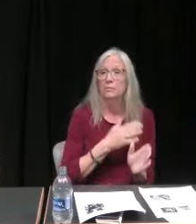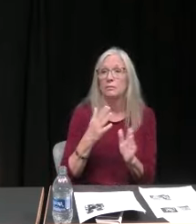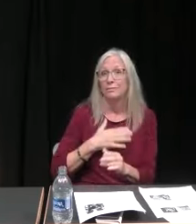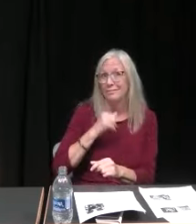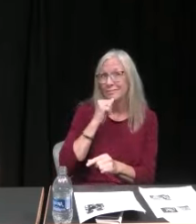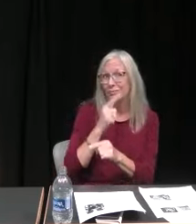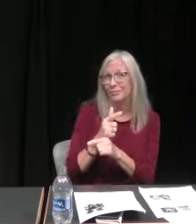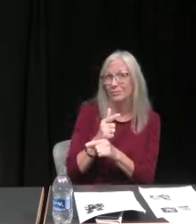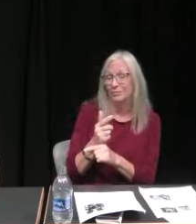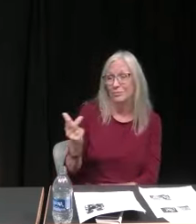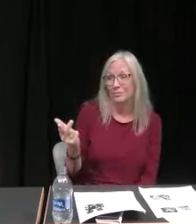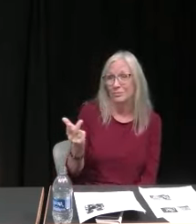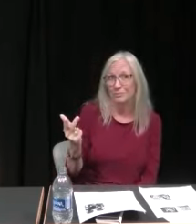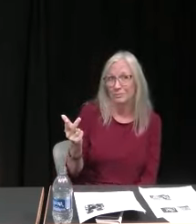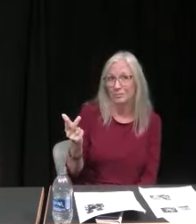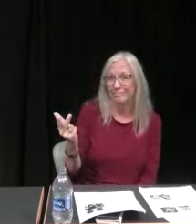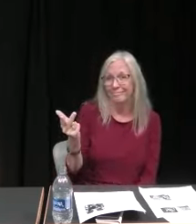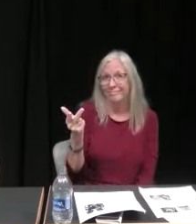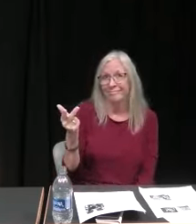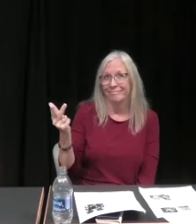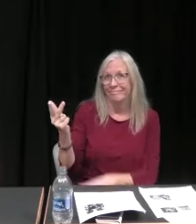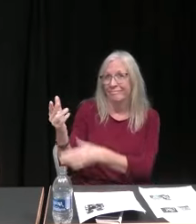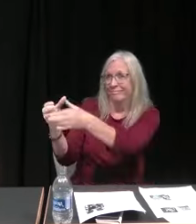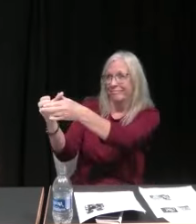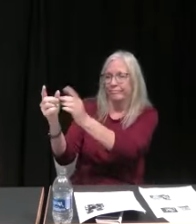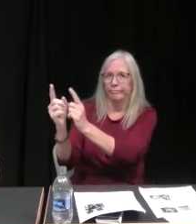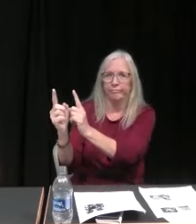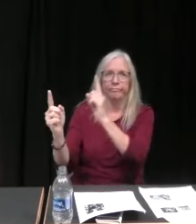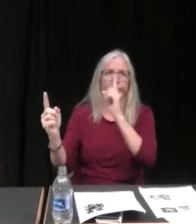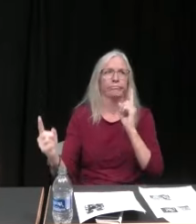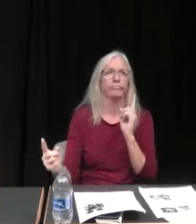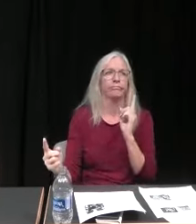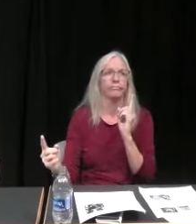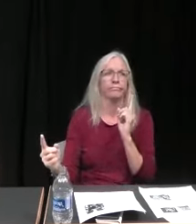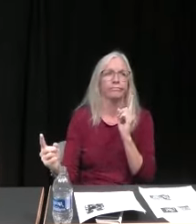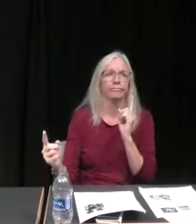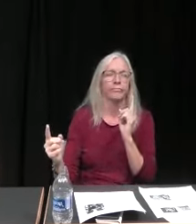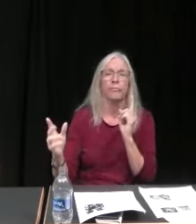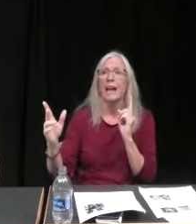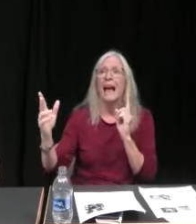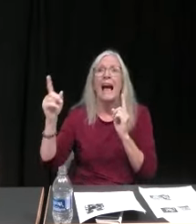sister isn't going to talk to me and my mom was like no no that's that's not going to happen but